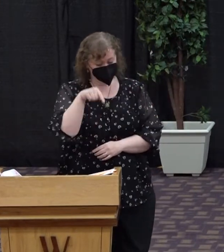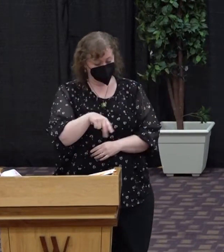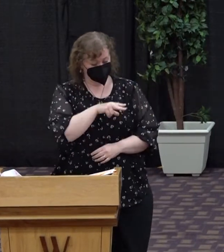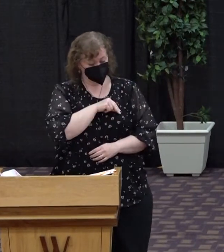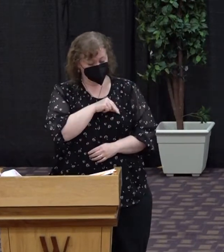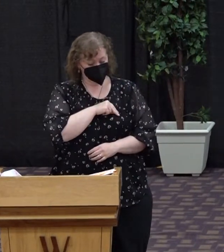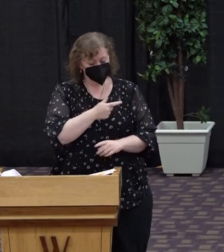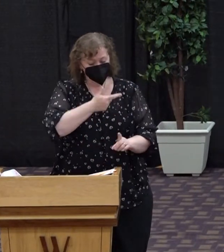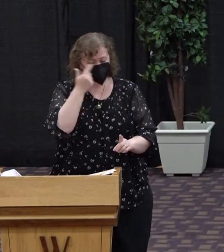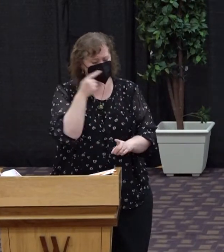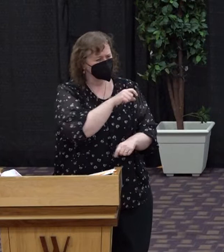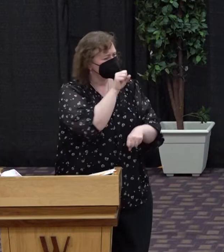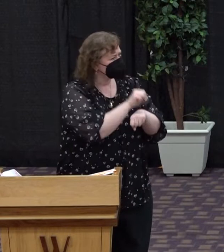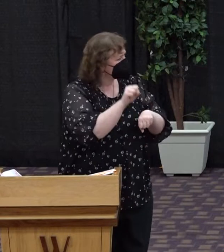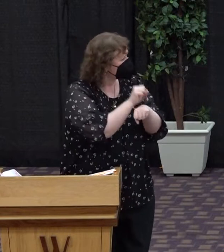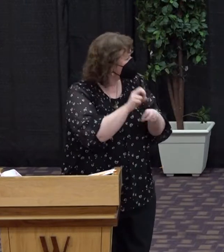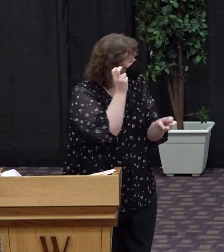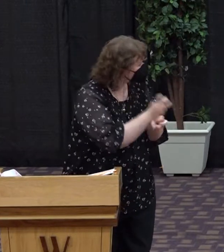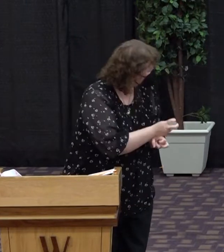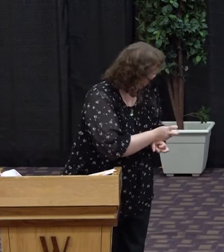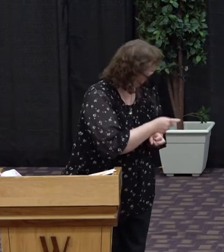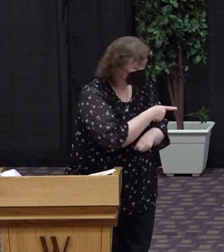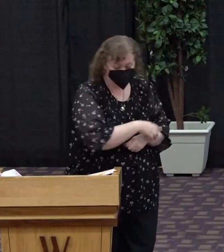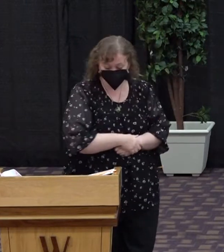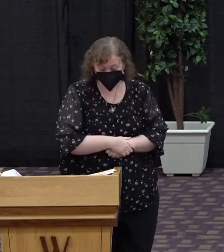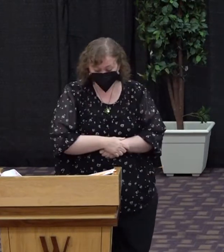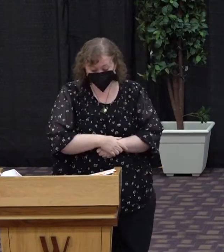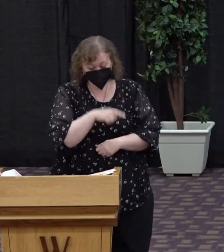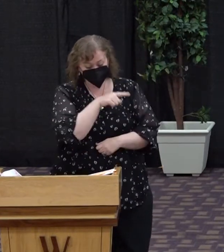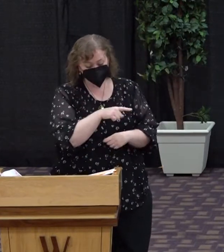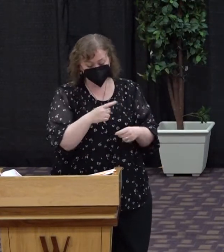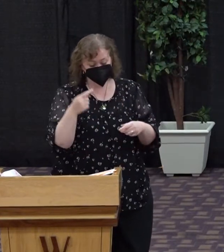She stated that you were chosen for this award because you are such a hard worker.